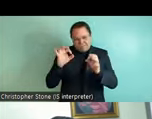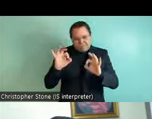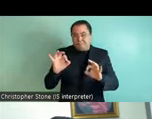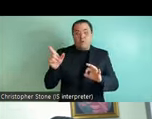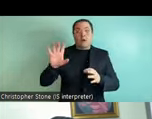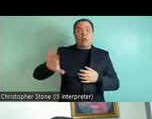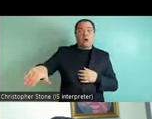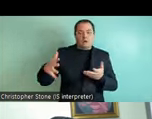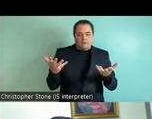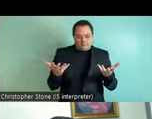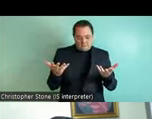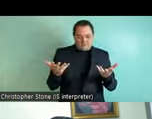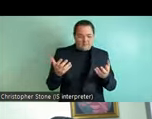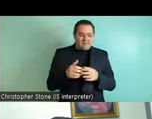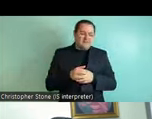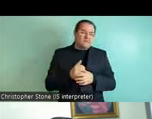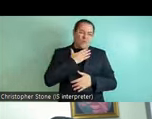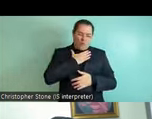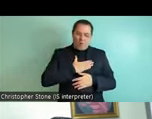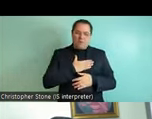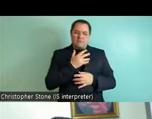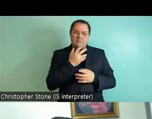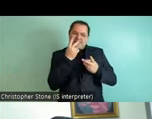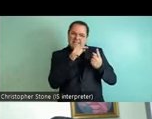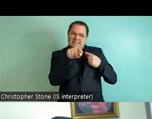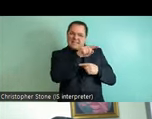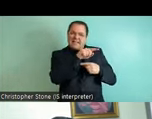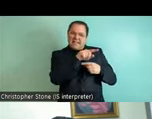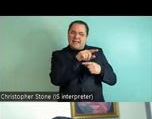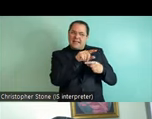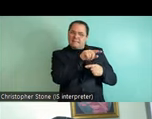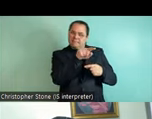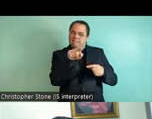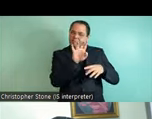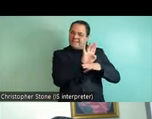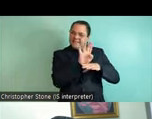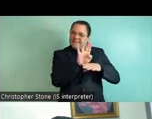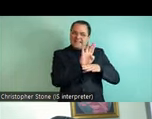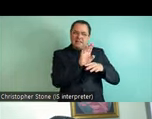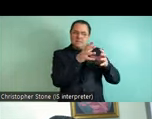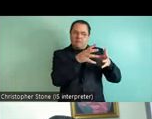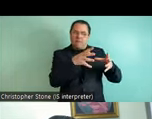disability inclusion will have better access to talent and better employee retention.